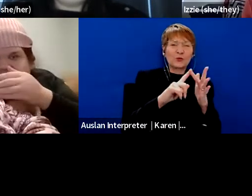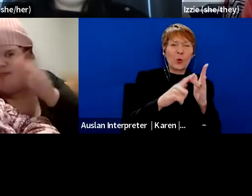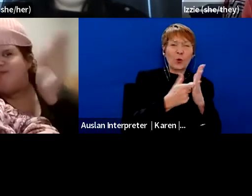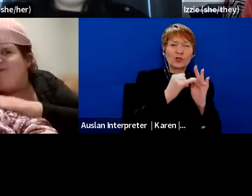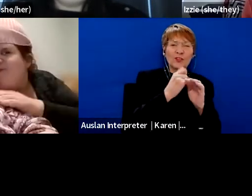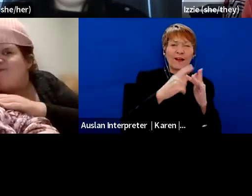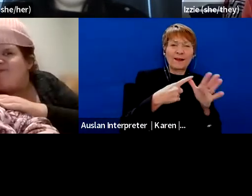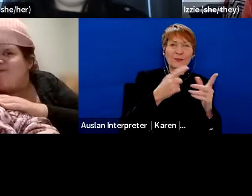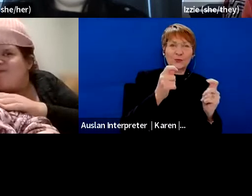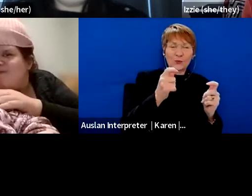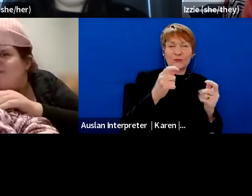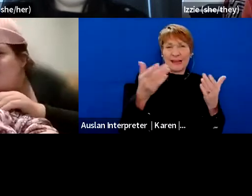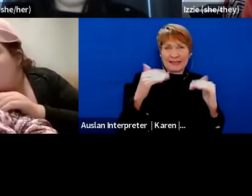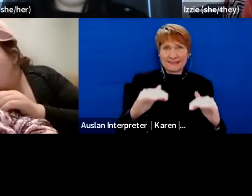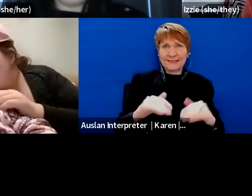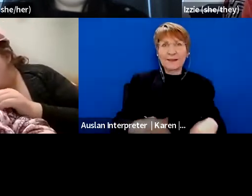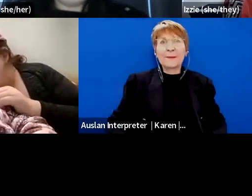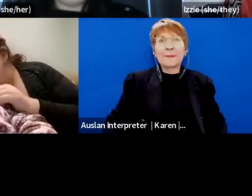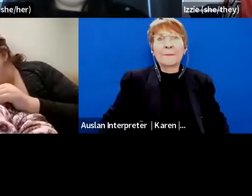If we can go down to the next slide.